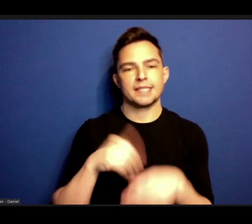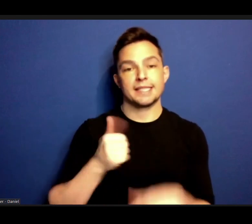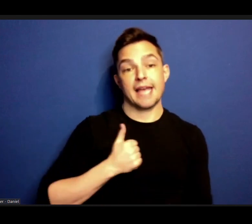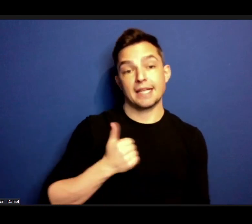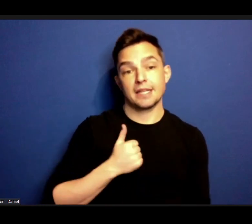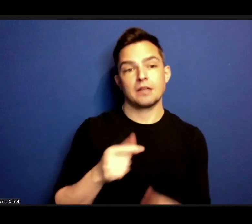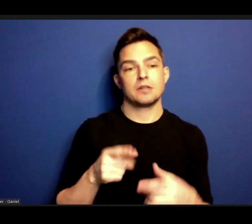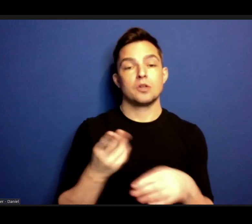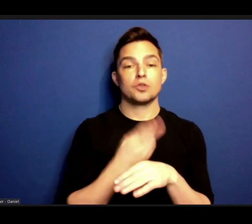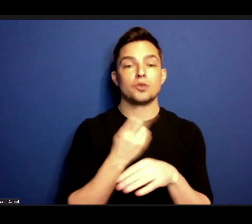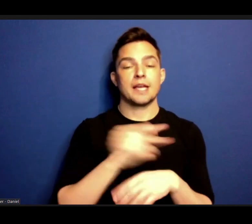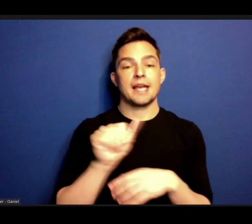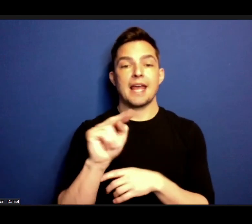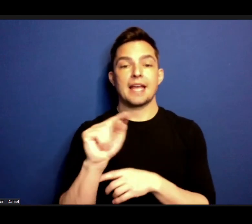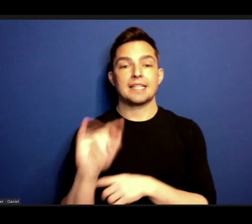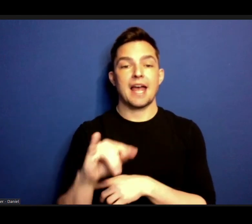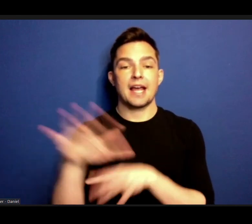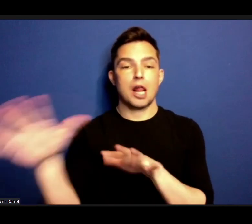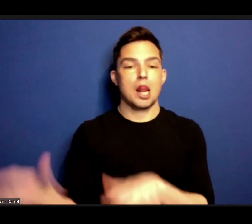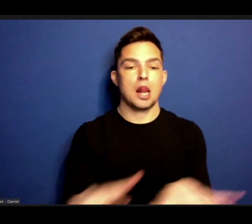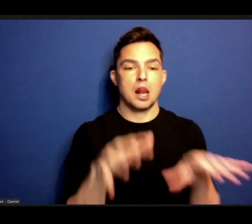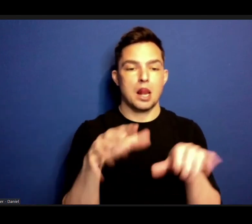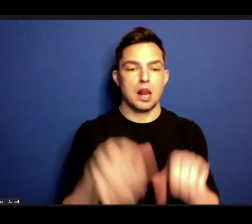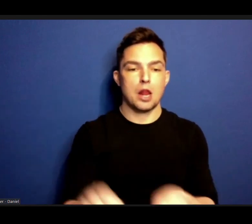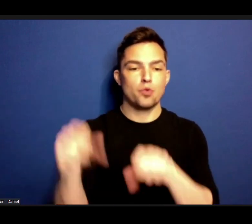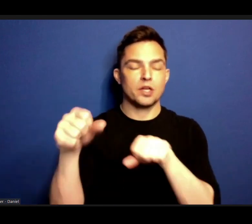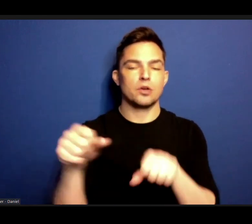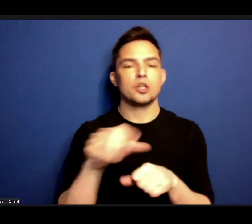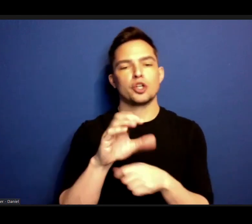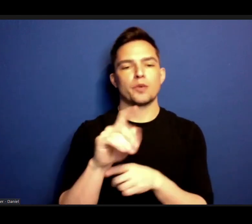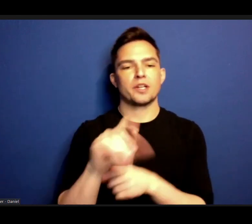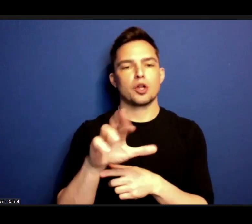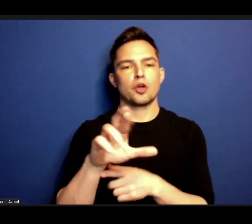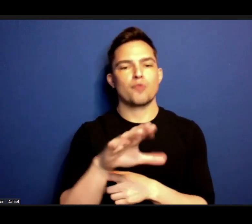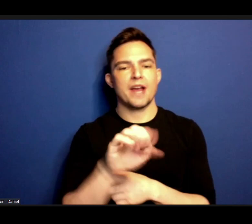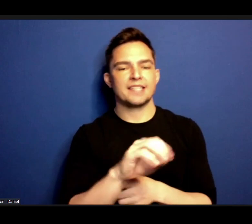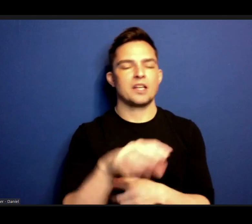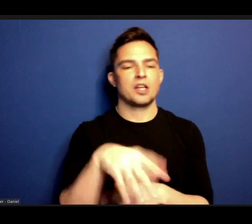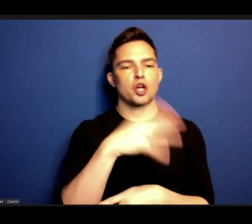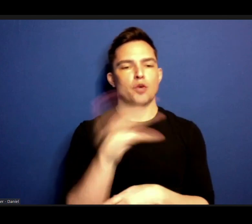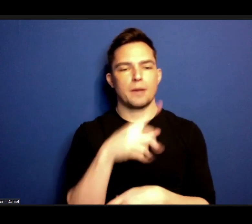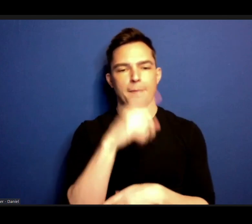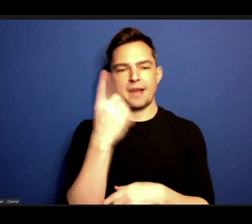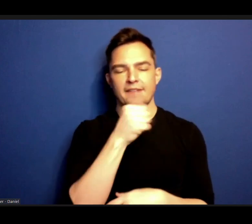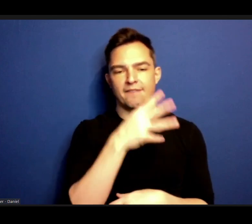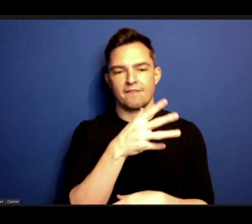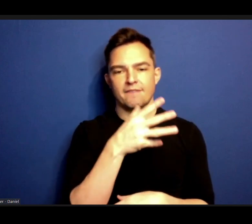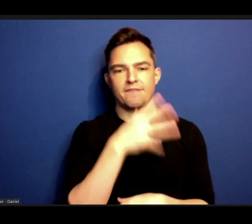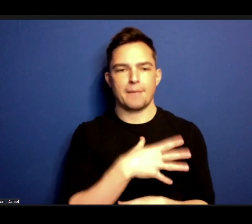an anti-colonial critical race and queer black feminist theorizing. Munroe has published